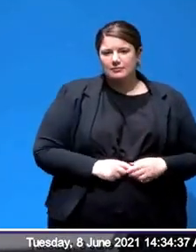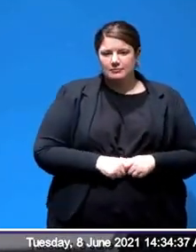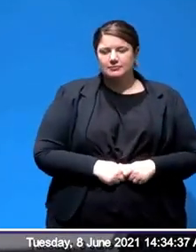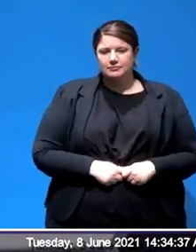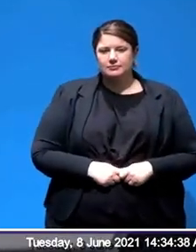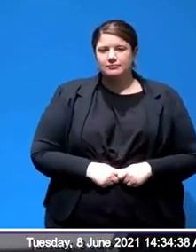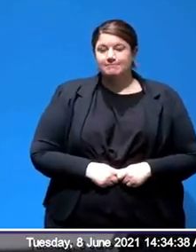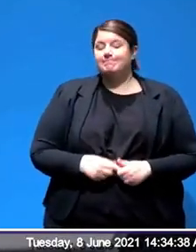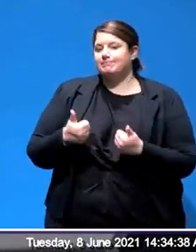Thank you.